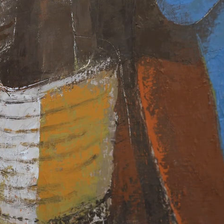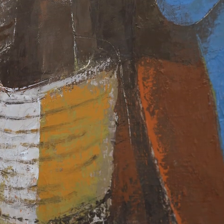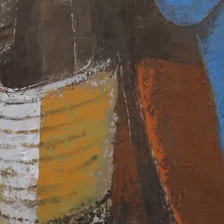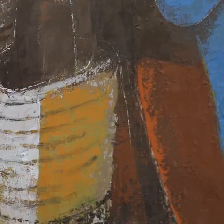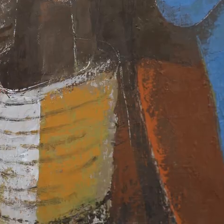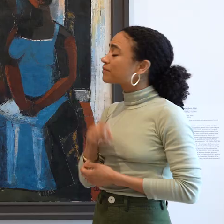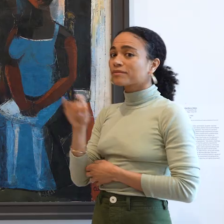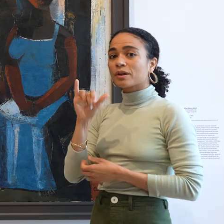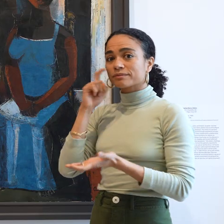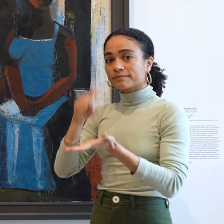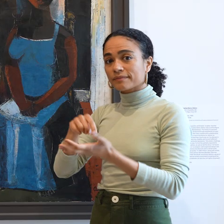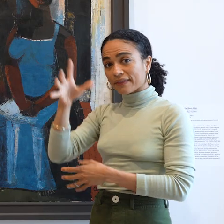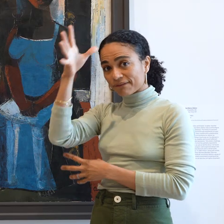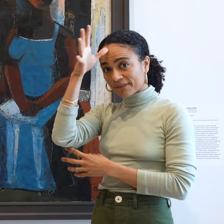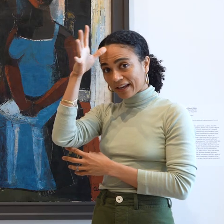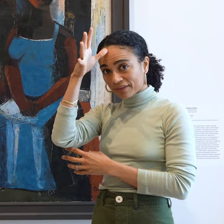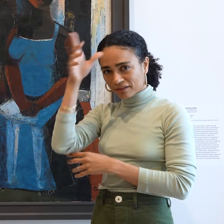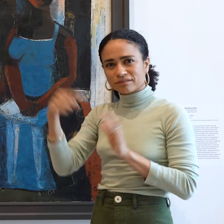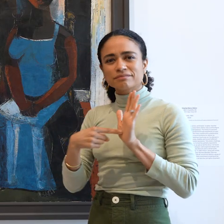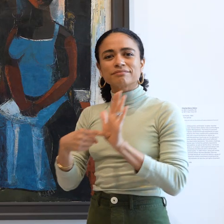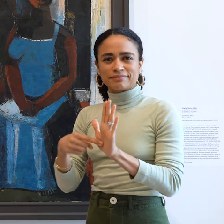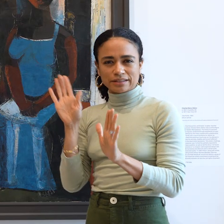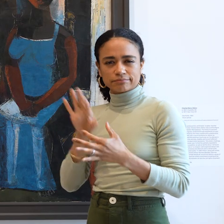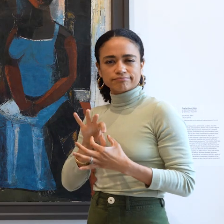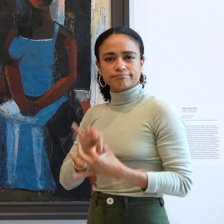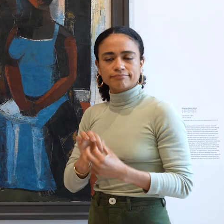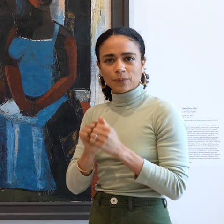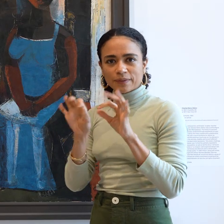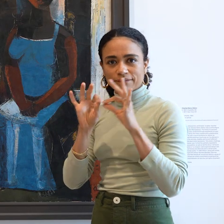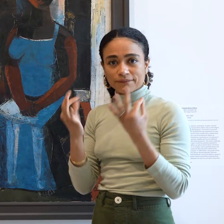We also see the father who is connected to the family unit.